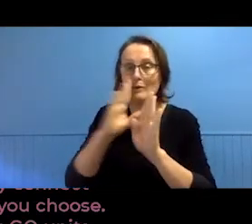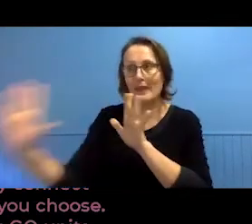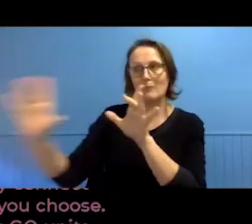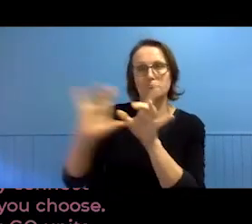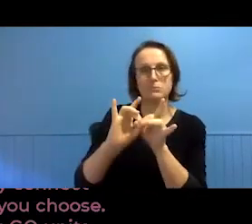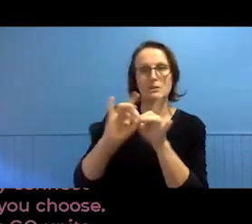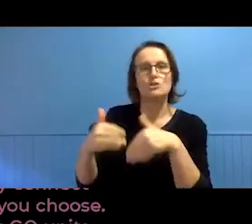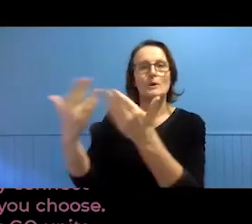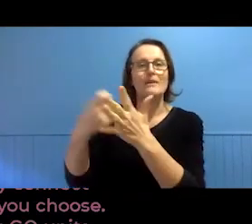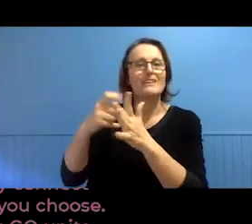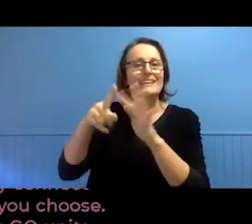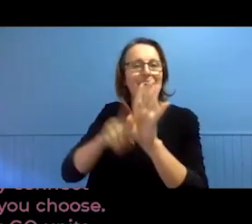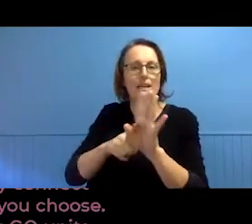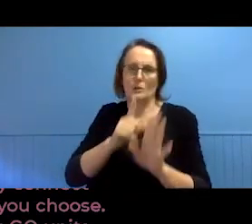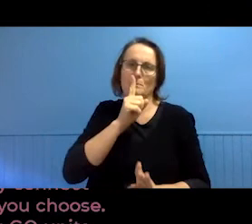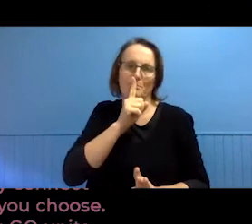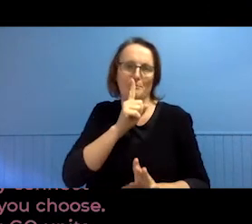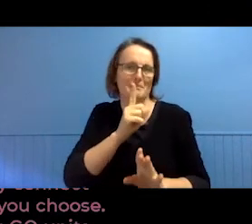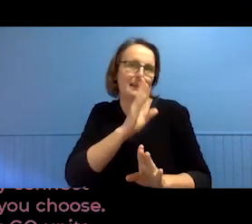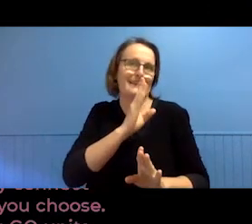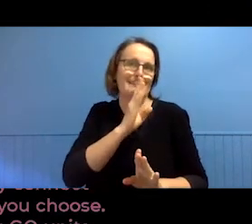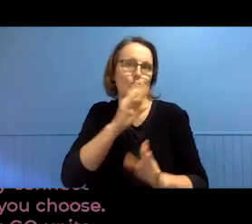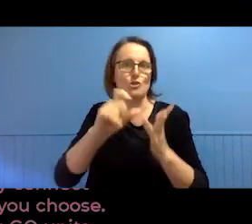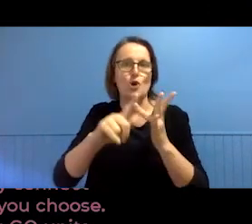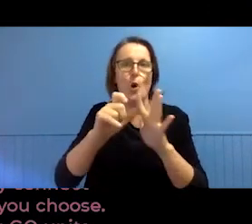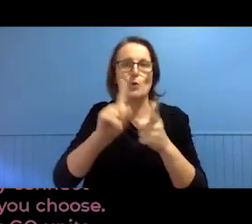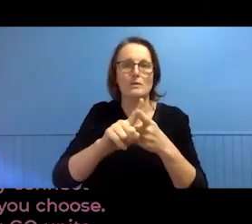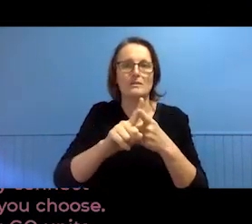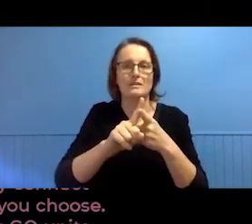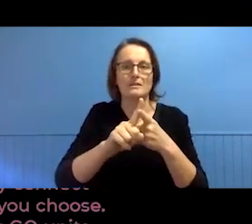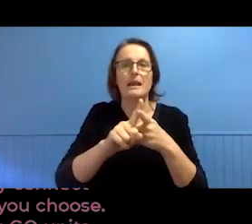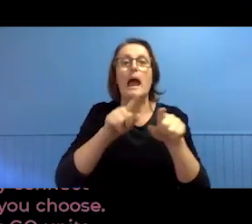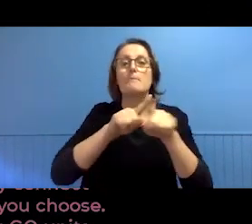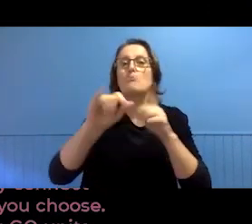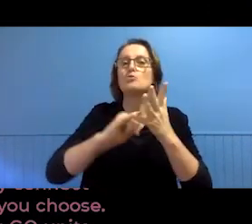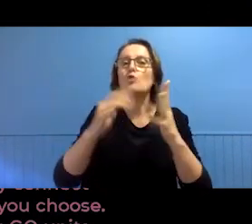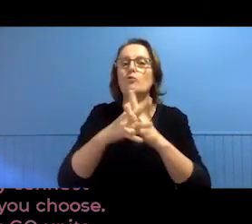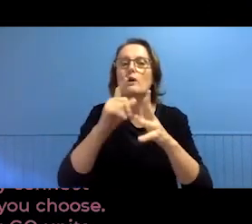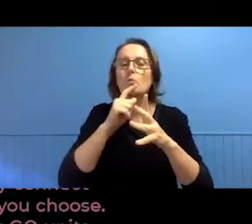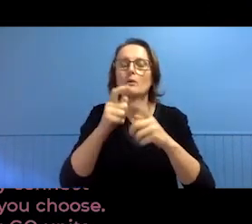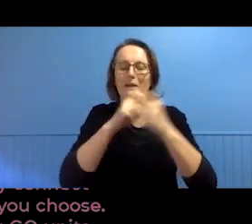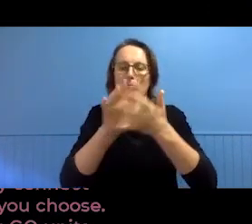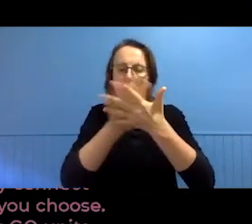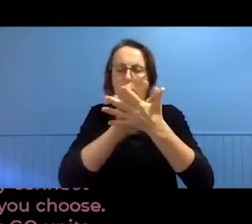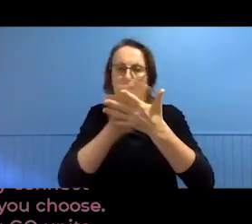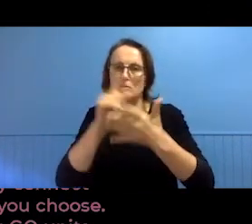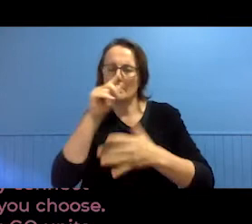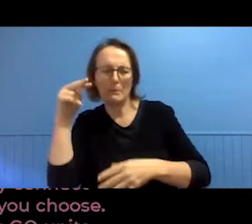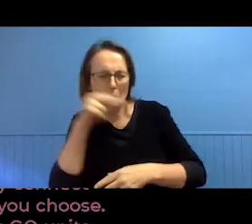keep that really hidden. That's a secret code and most of the software will blur it out as well so no-one can get into your network and stream